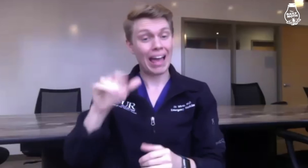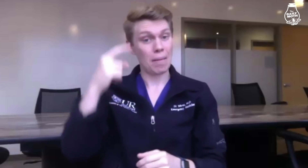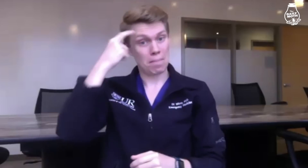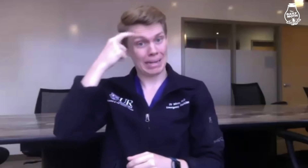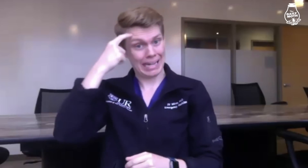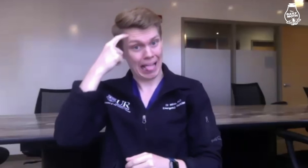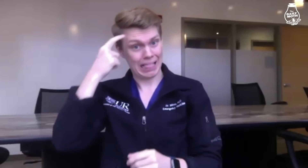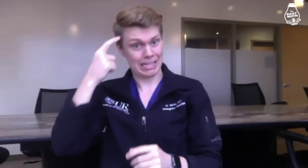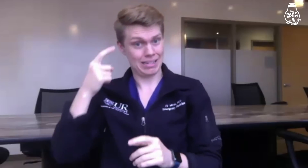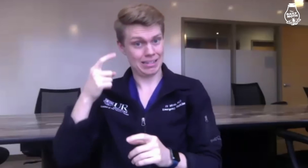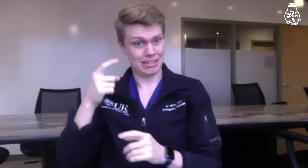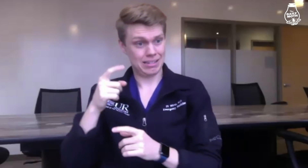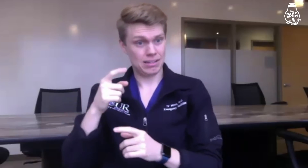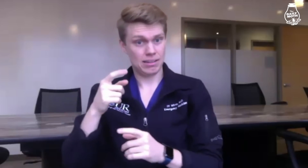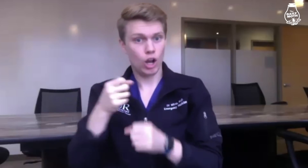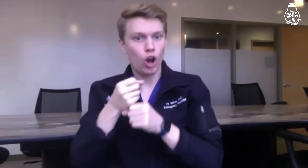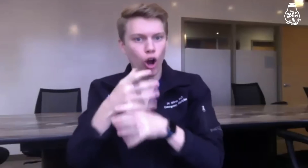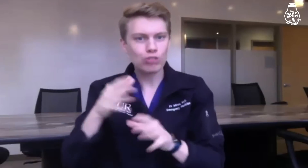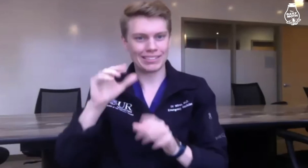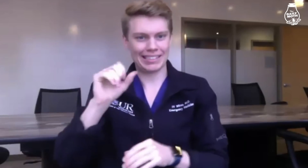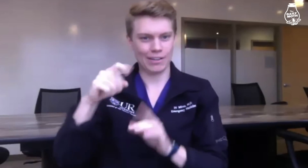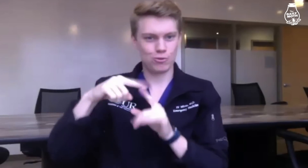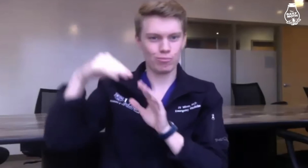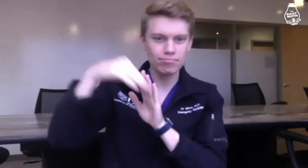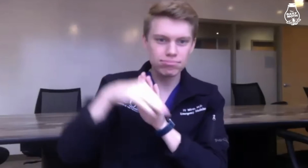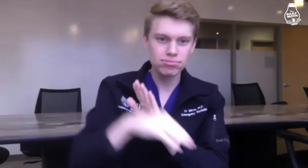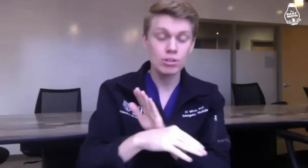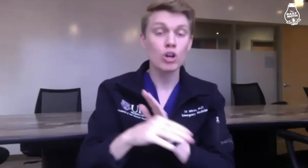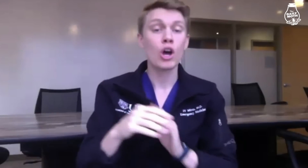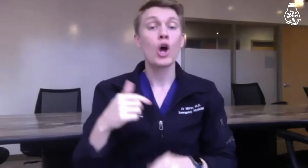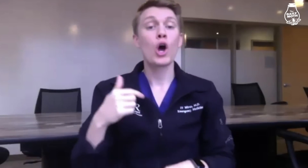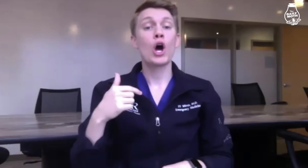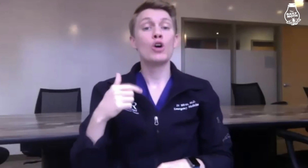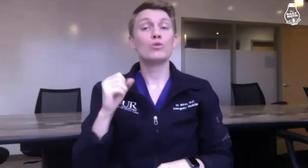That mentality is what leads to case numbers going down.